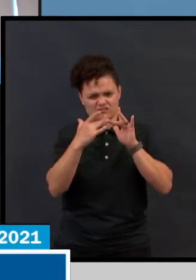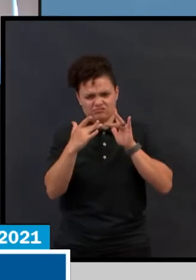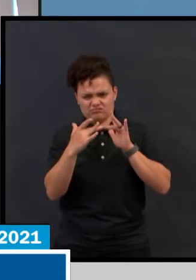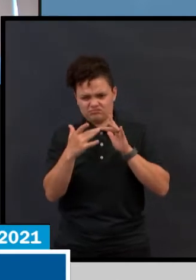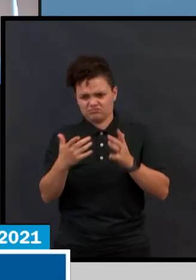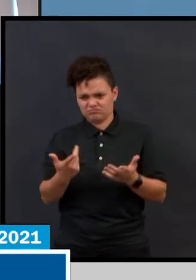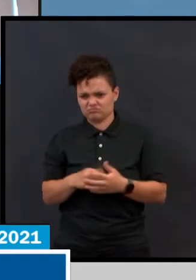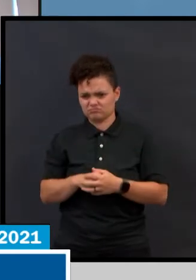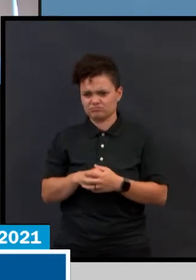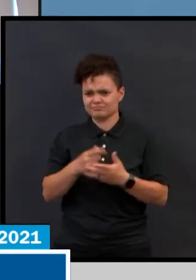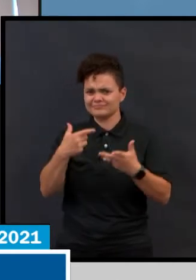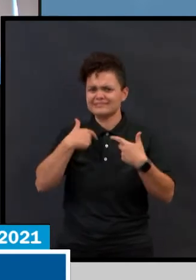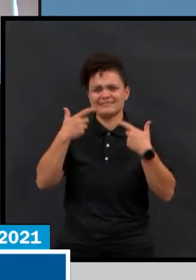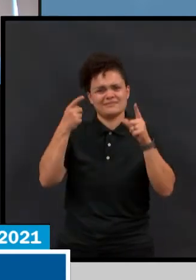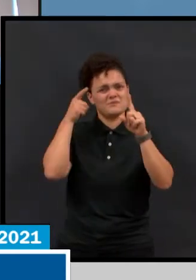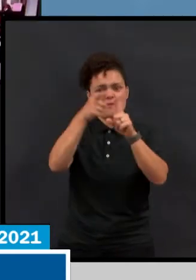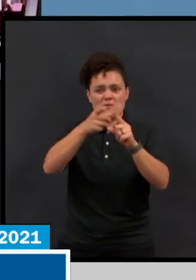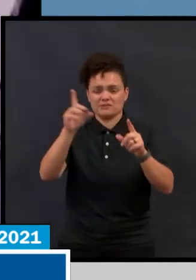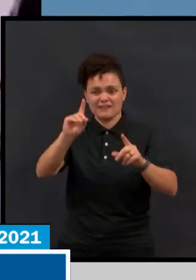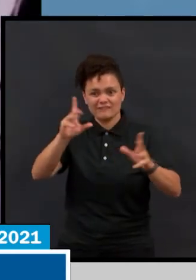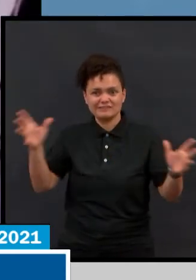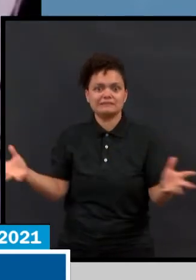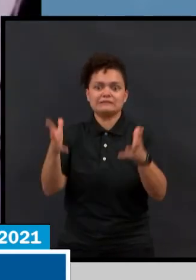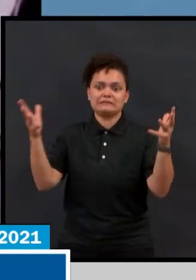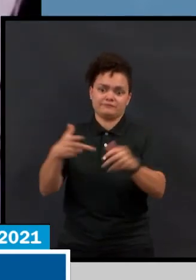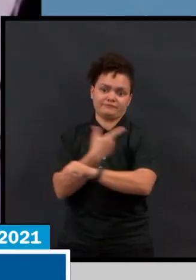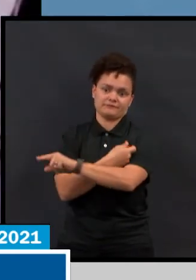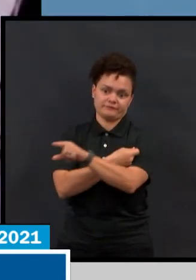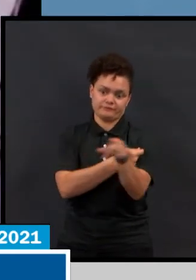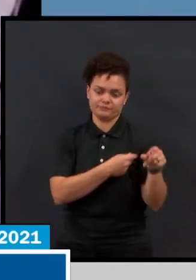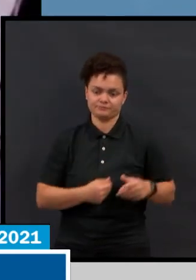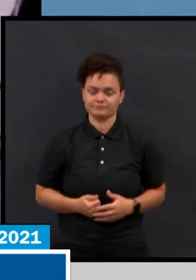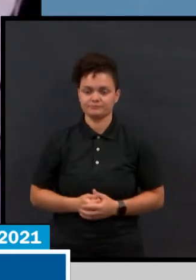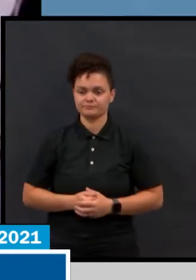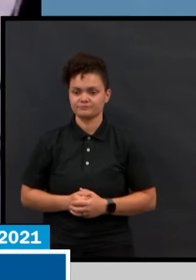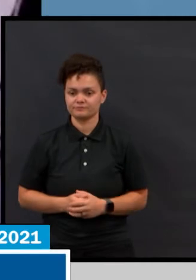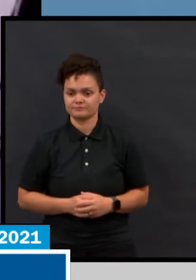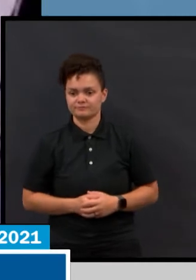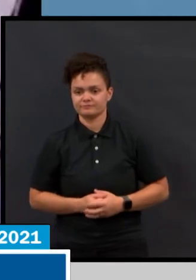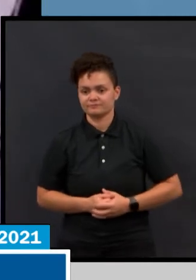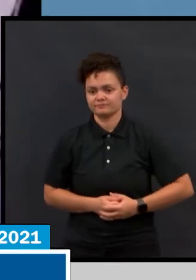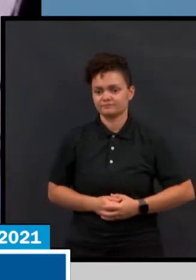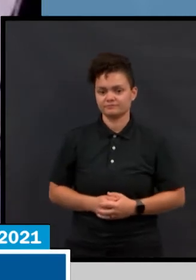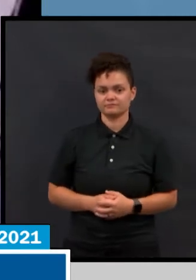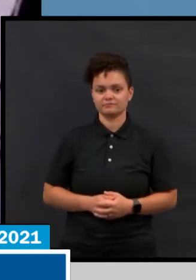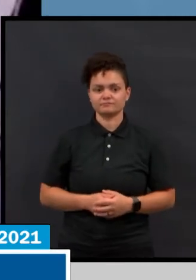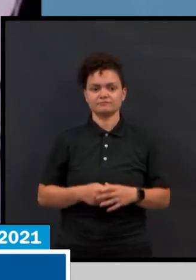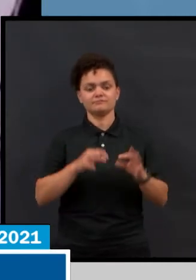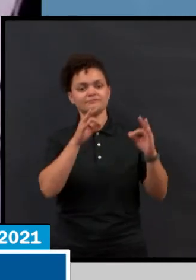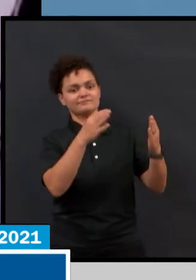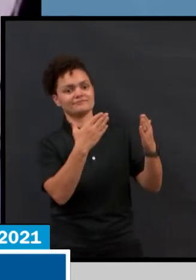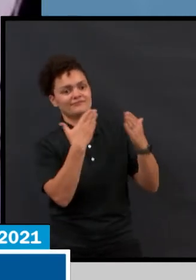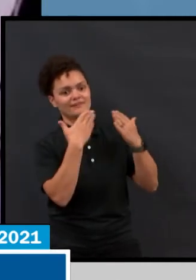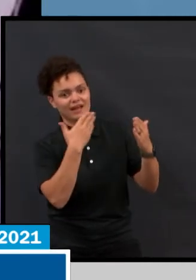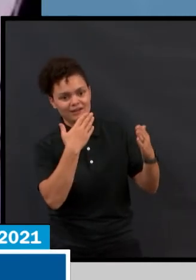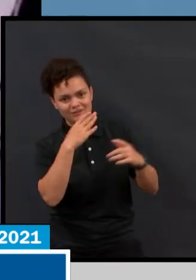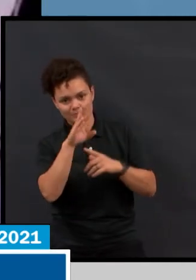back to you globe thank you so much bob and if you have questions for bob just put them in the q a